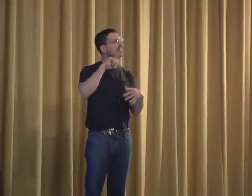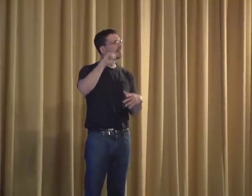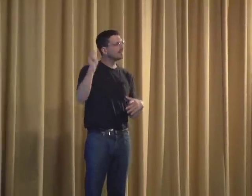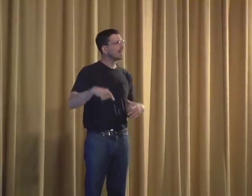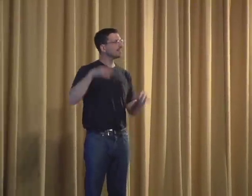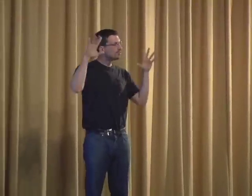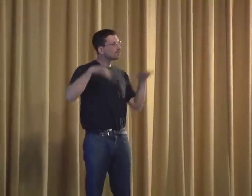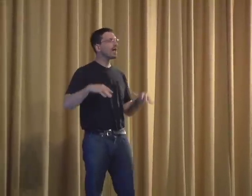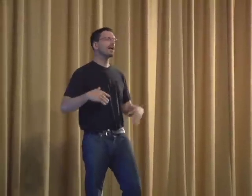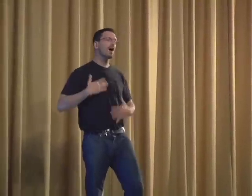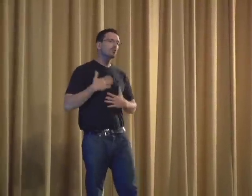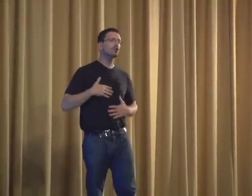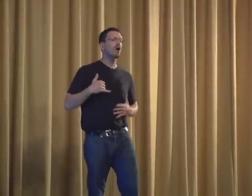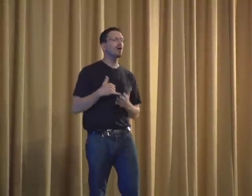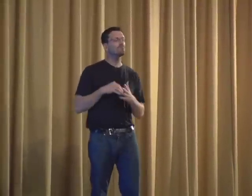But then I thought: wait, this is beautiful. My first Texas rain -- I can enjoy that. I can have a lovely walk in the rain.